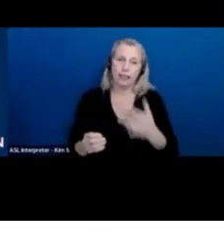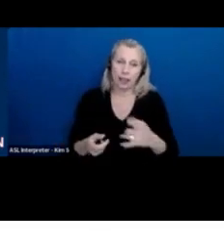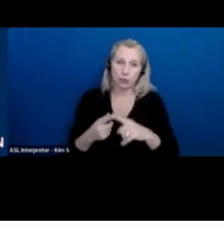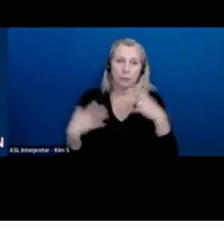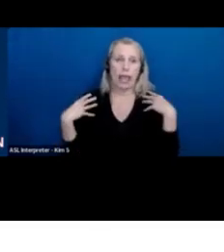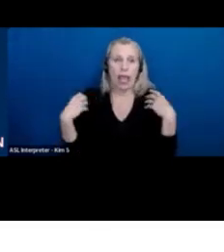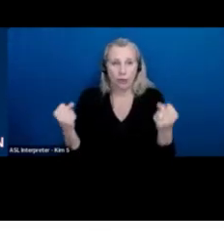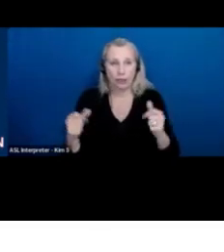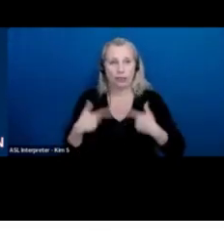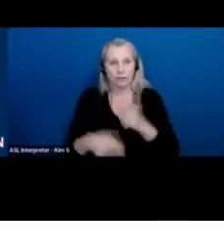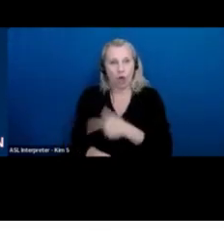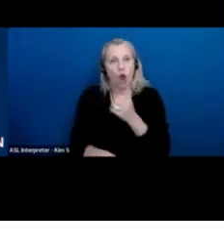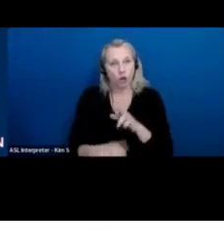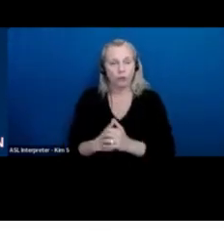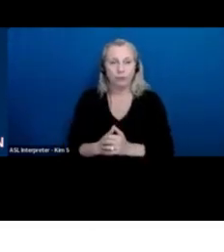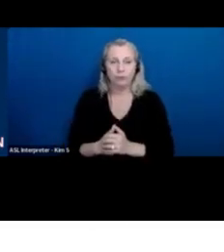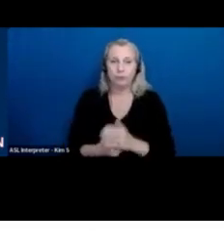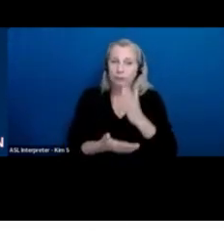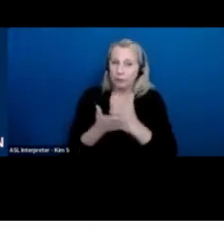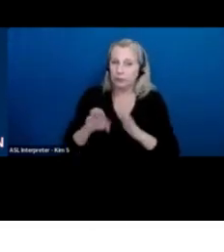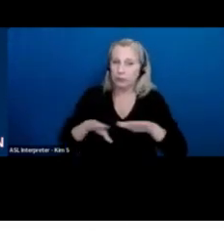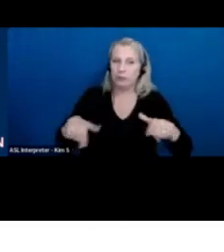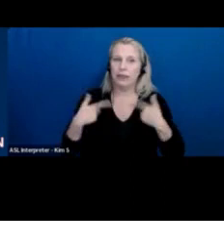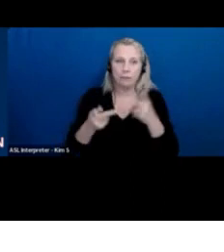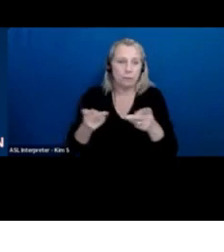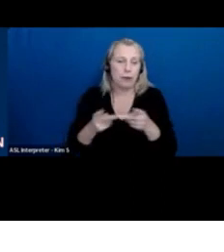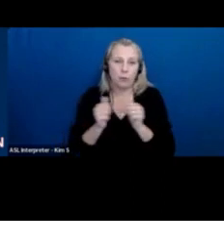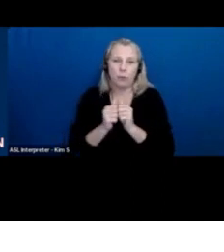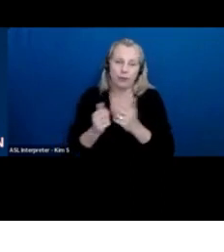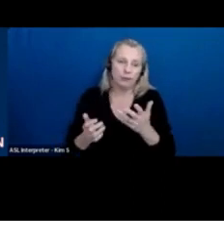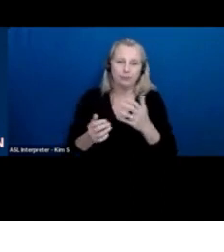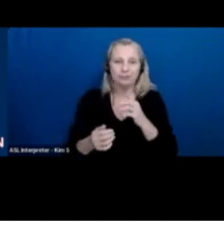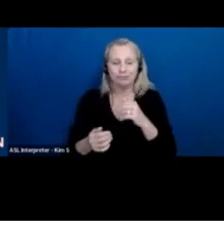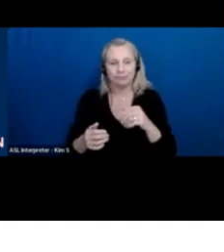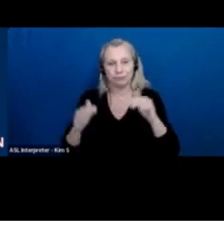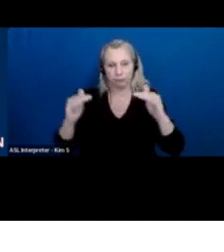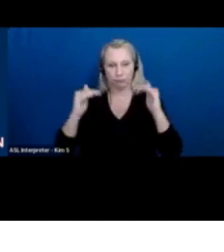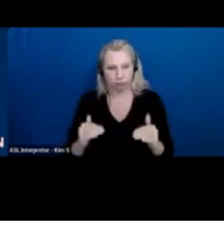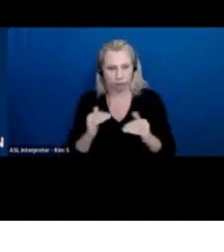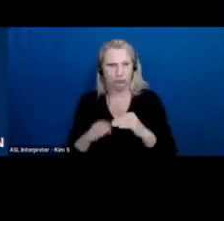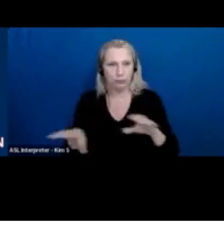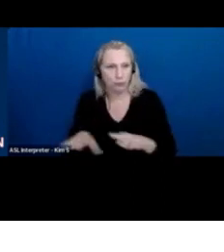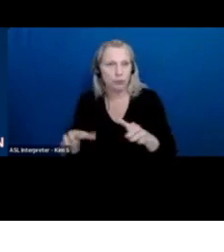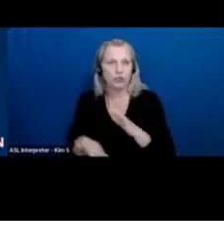live longer. But some children live in places with poorly performing schools, and many families can't afford to send